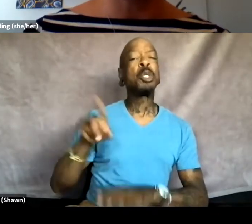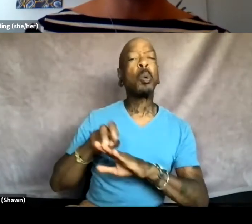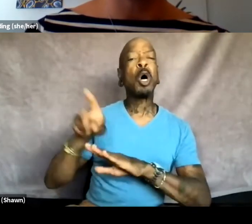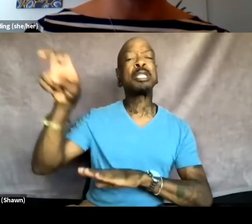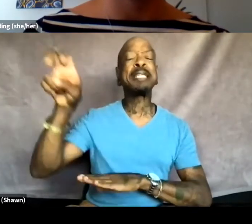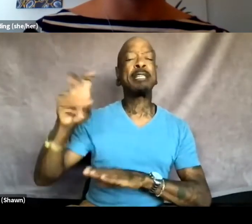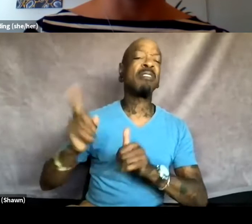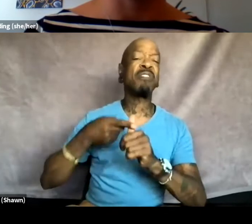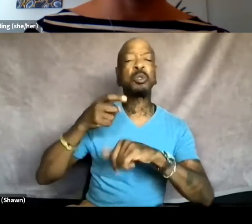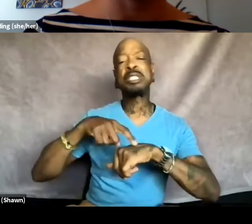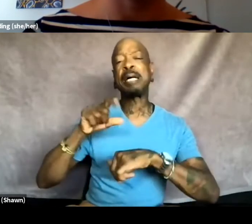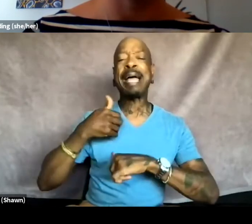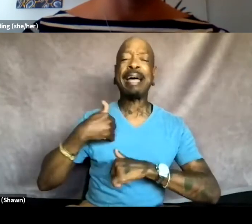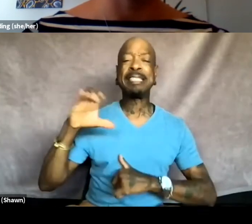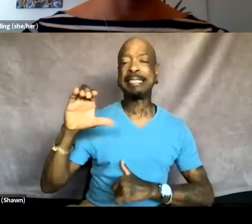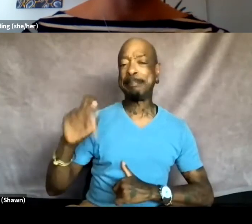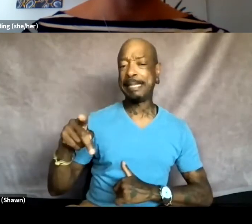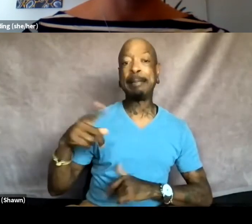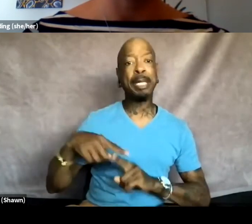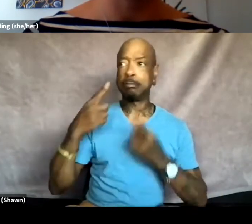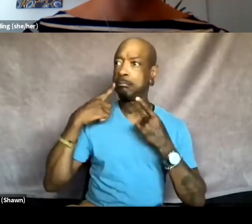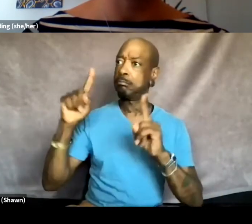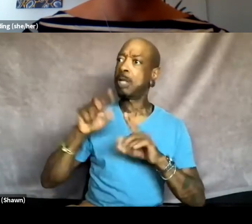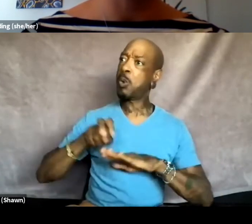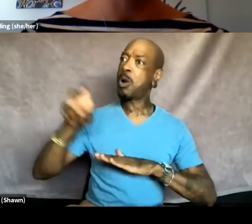like the big music score where it swells and like.